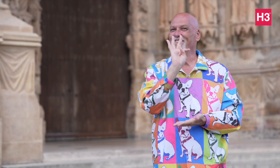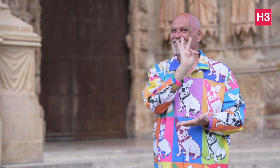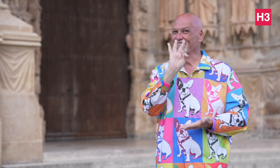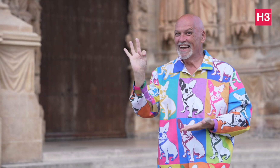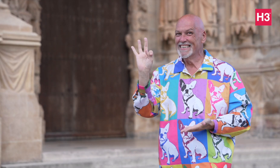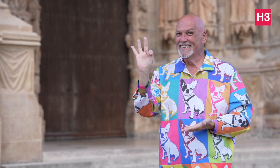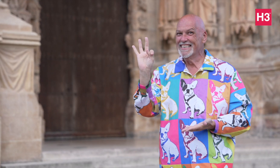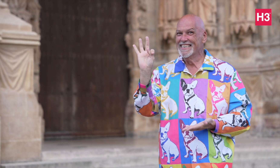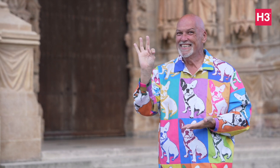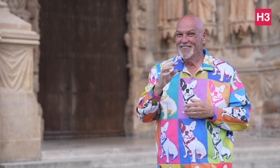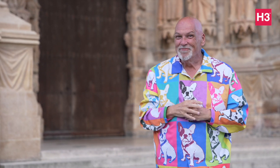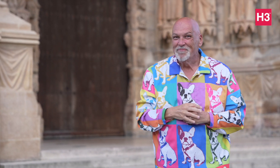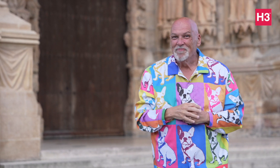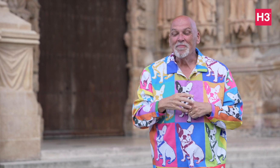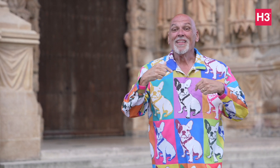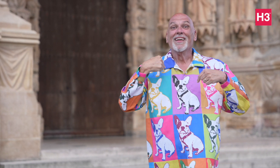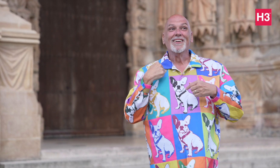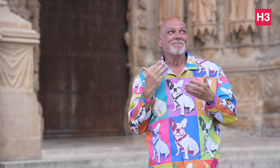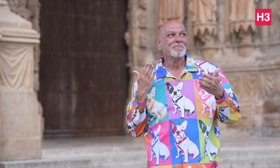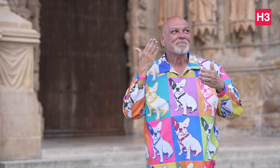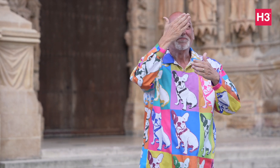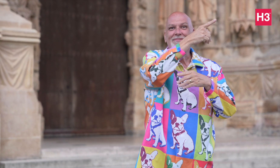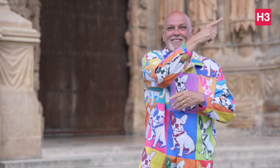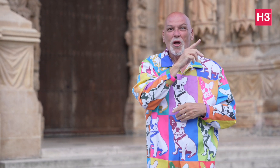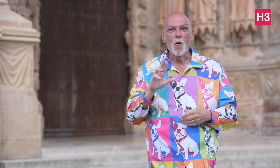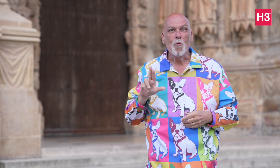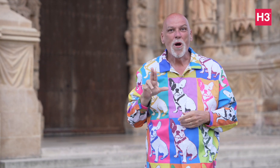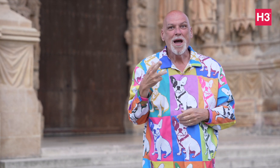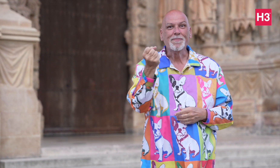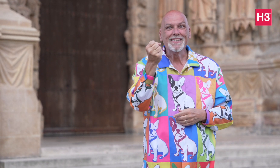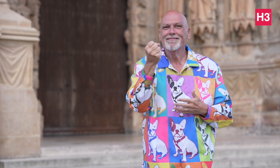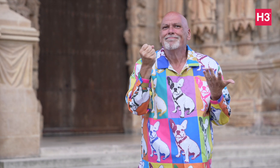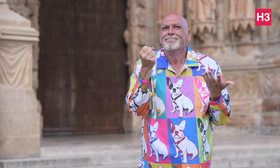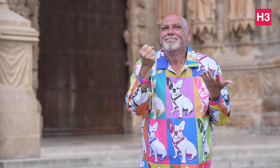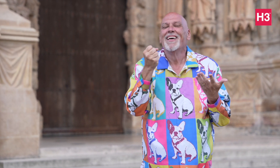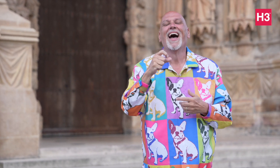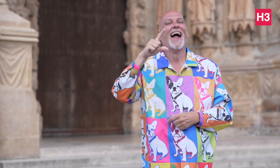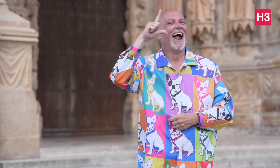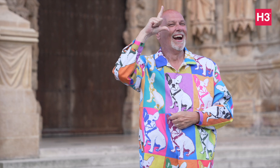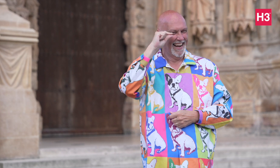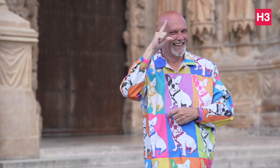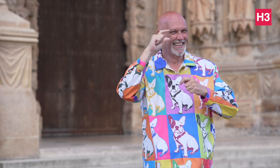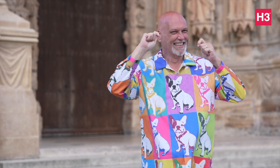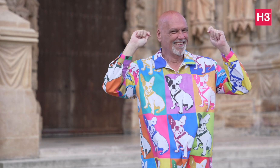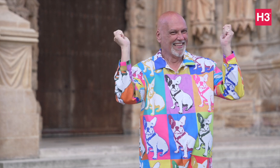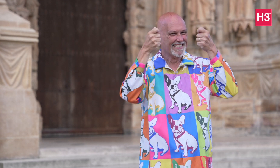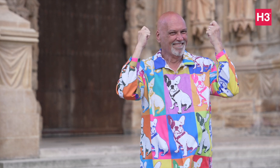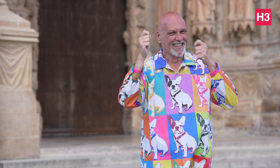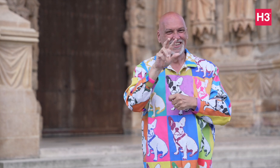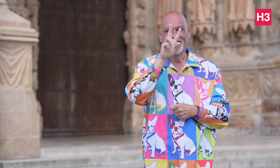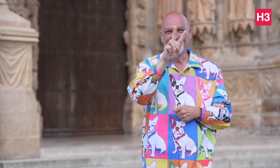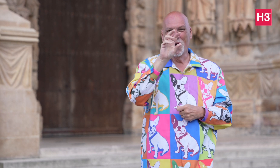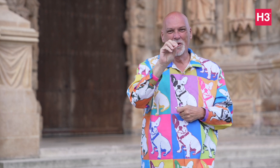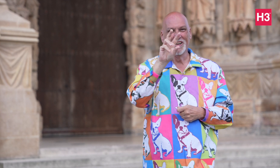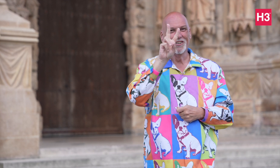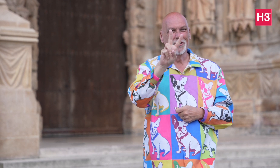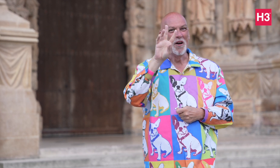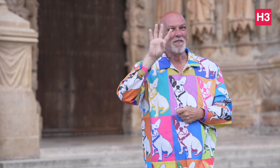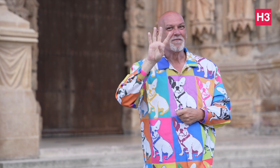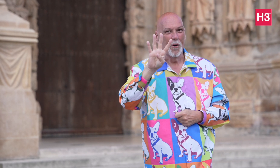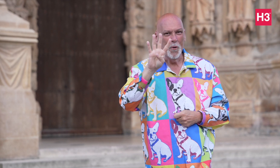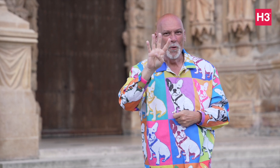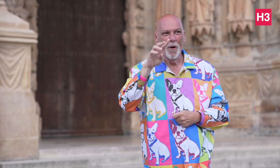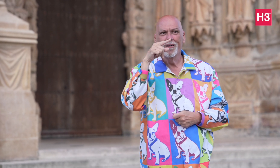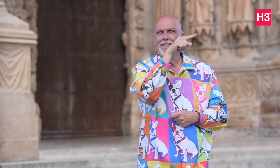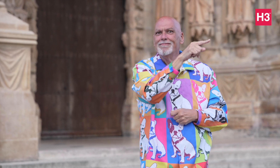Yes, it’s France! The 2024 Clin d'Oeil festival is being held in Reims, France.